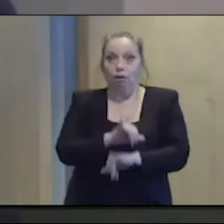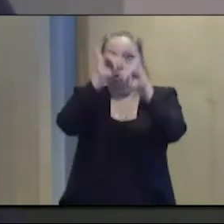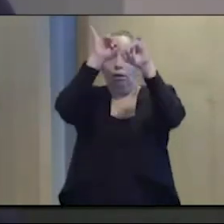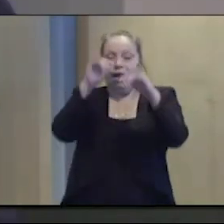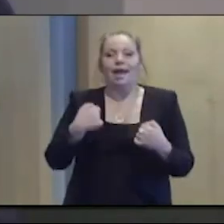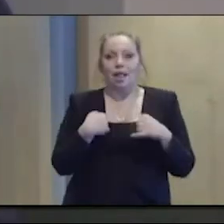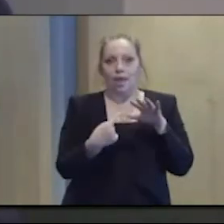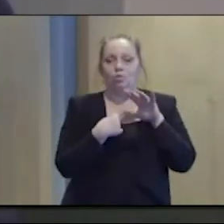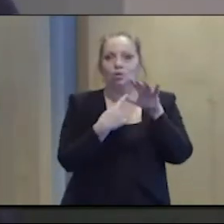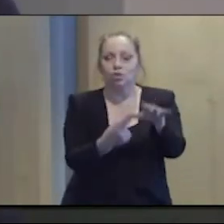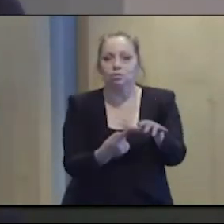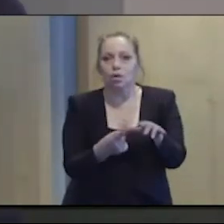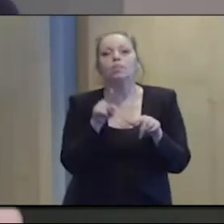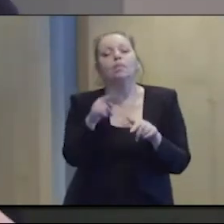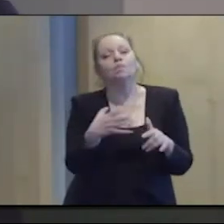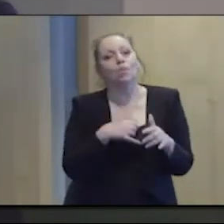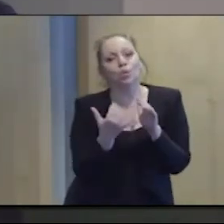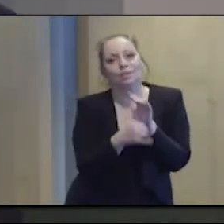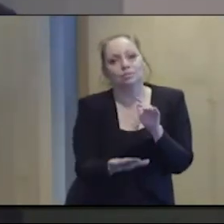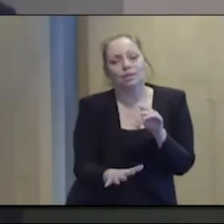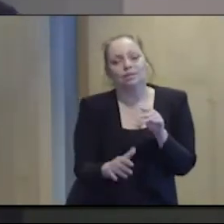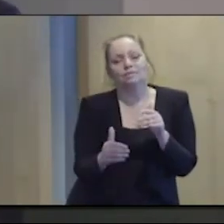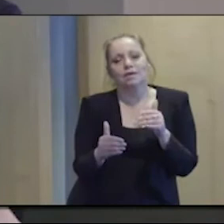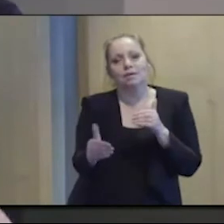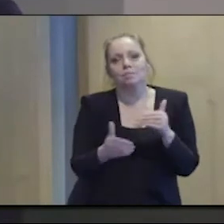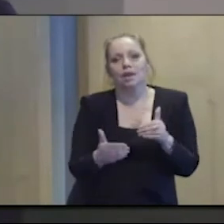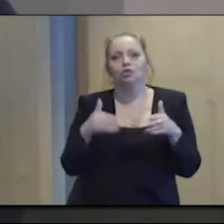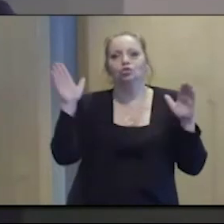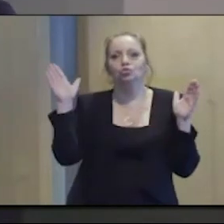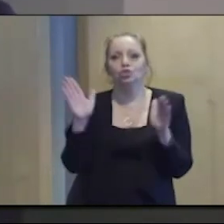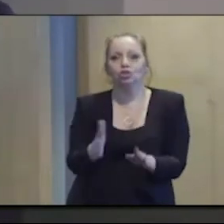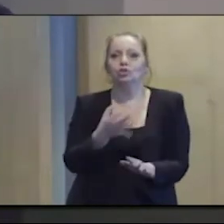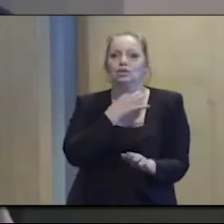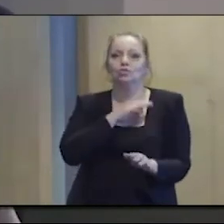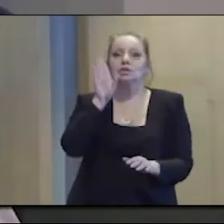tends to be more expensive than if we reduce the risk before it happened, and obviously then it's